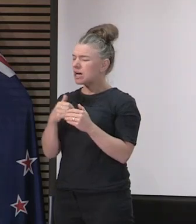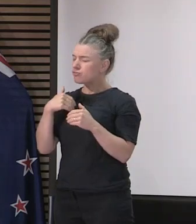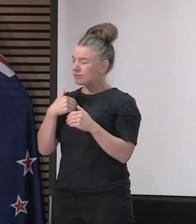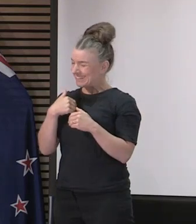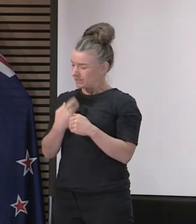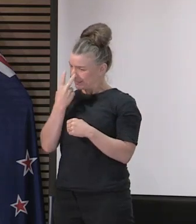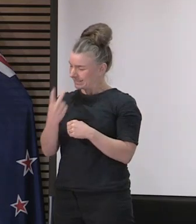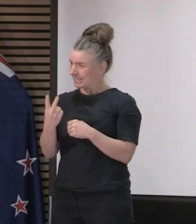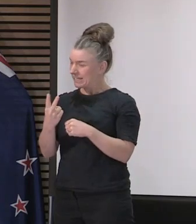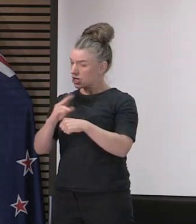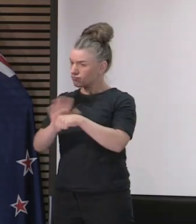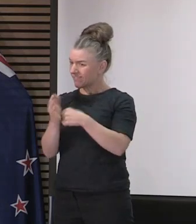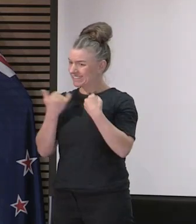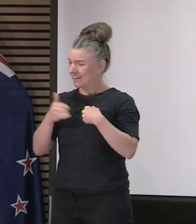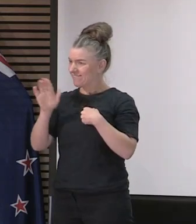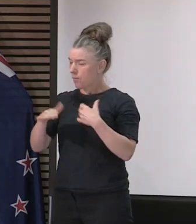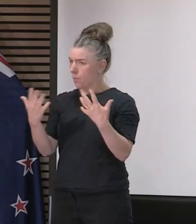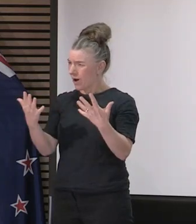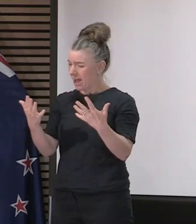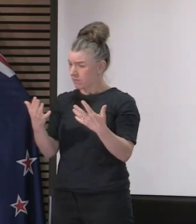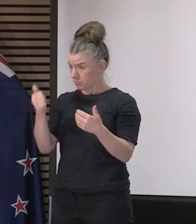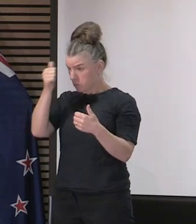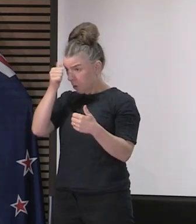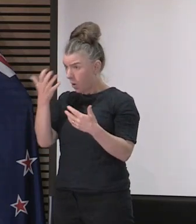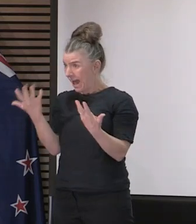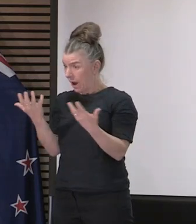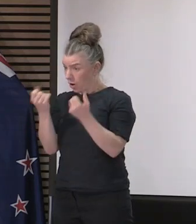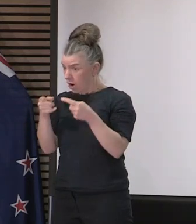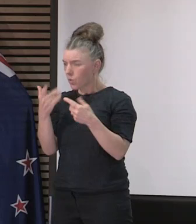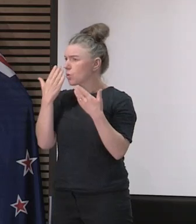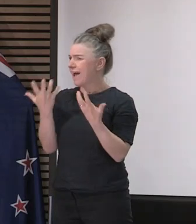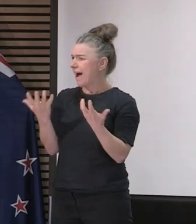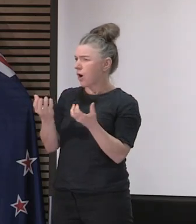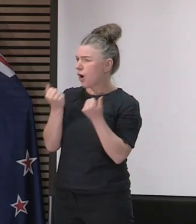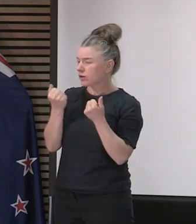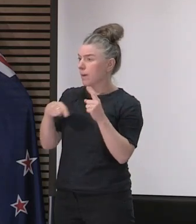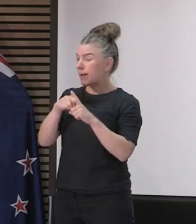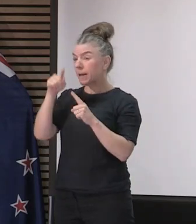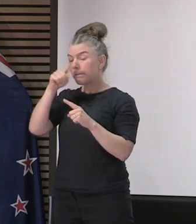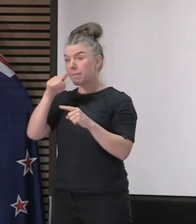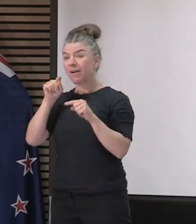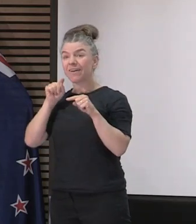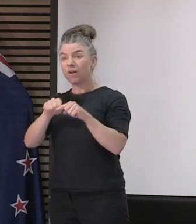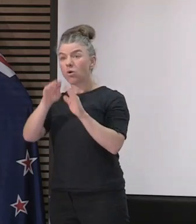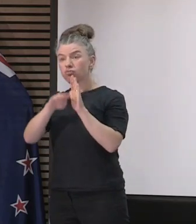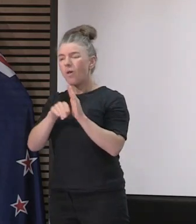about whether to move, the balance of whether cases are coming from and a pattern,